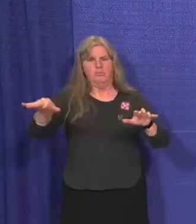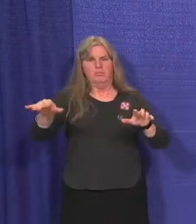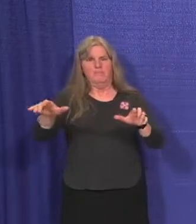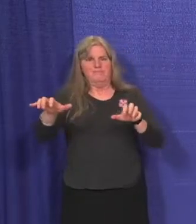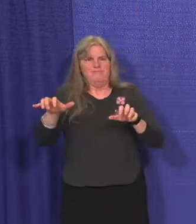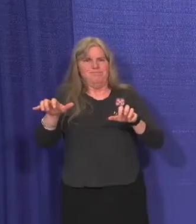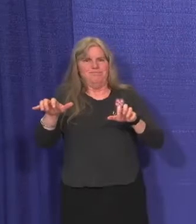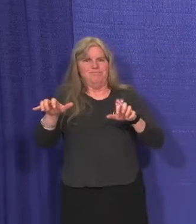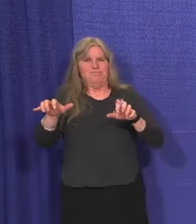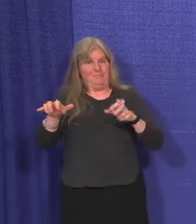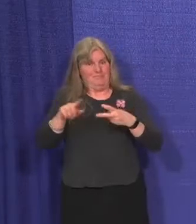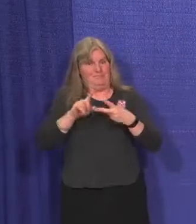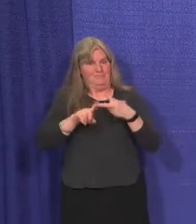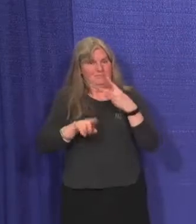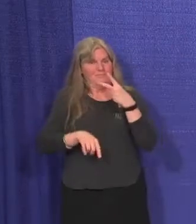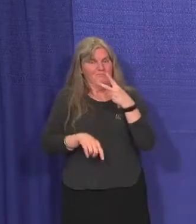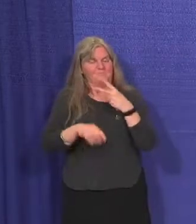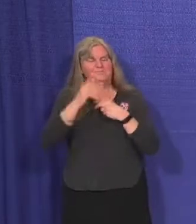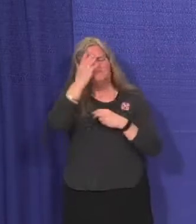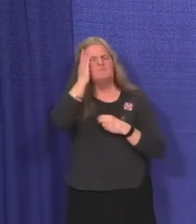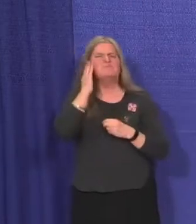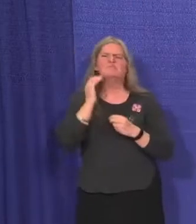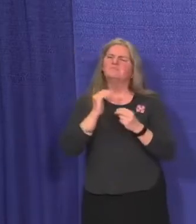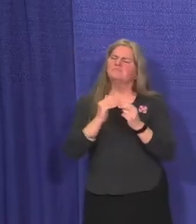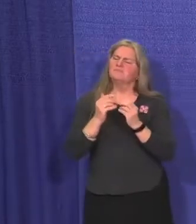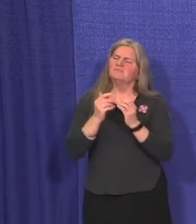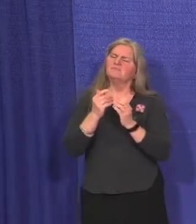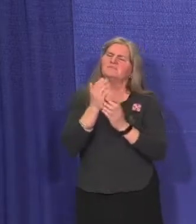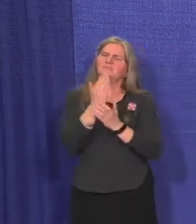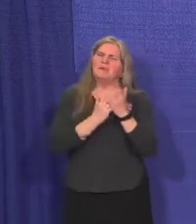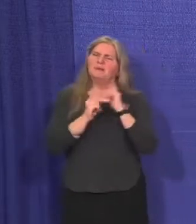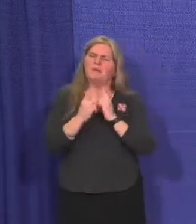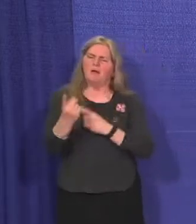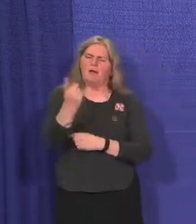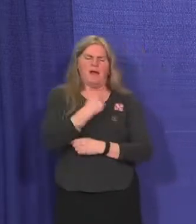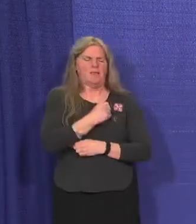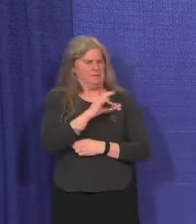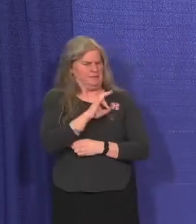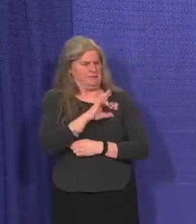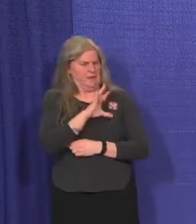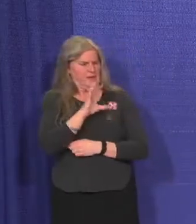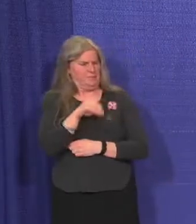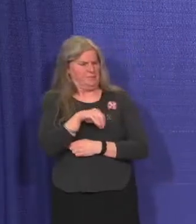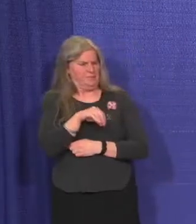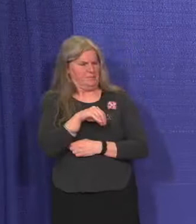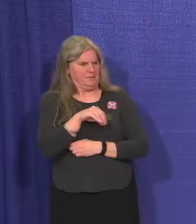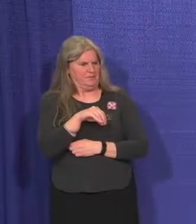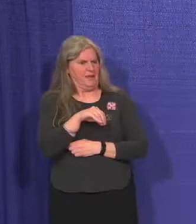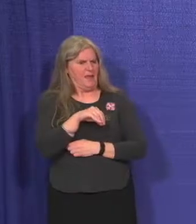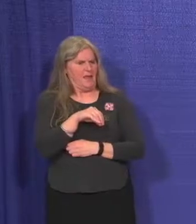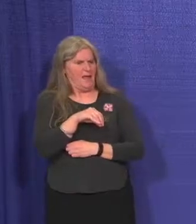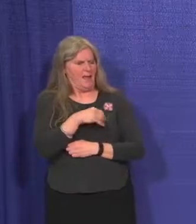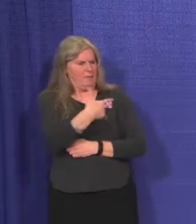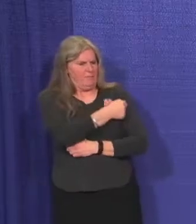when people have completed vaccination those individuals are protected from disease.